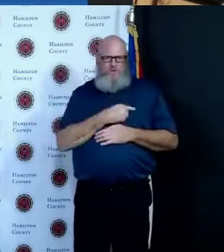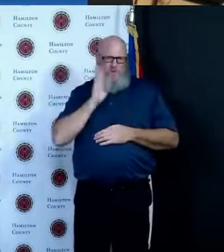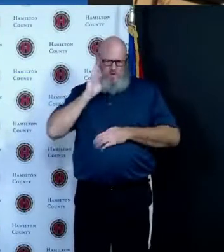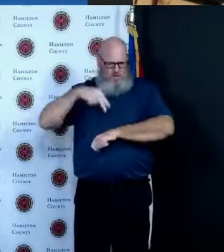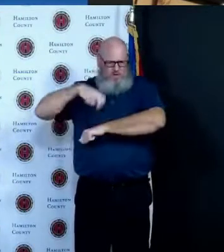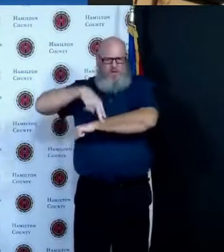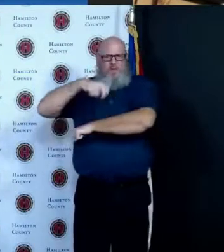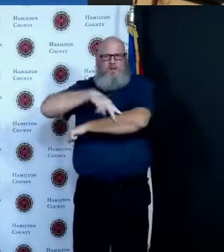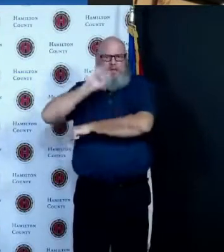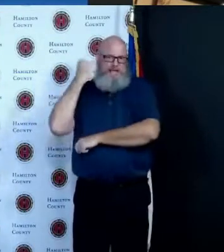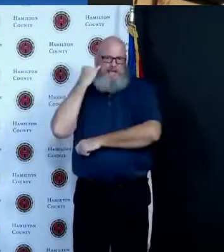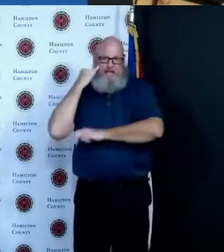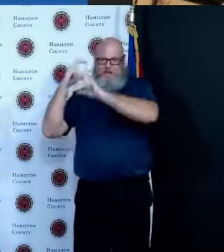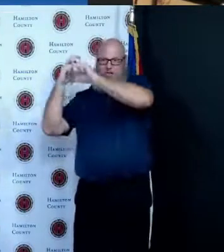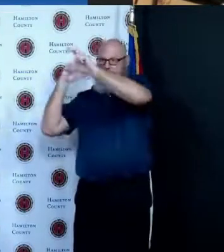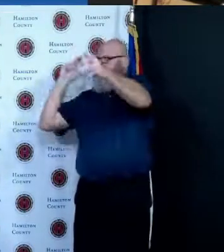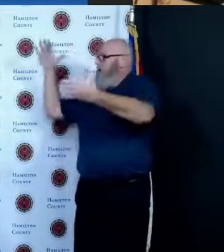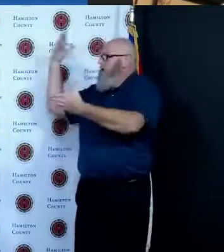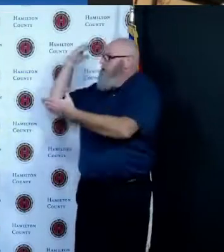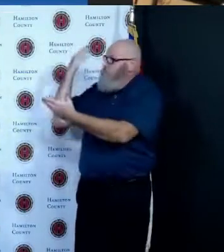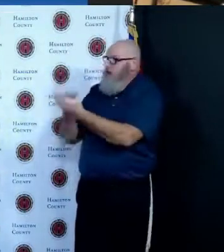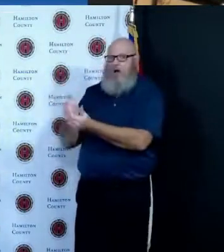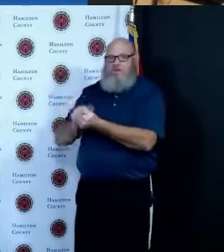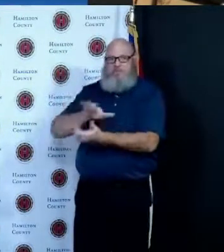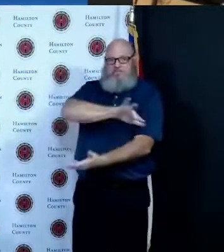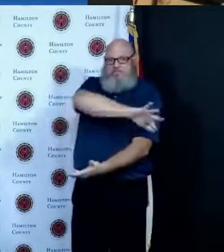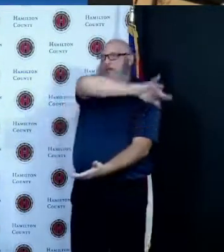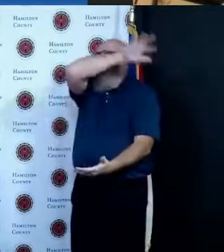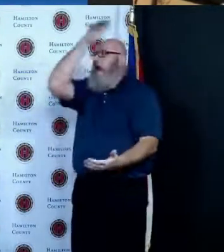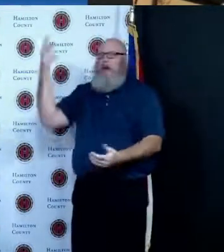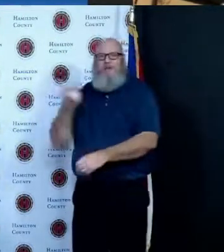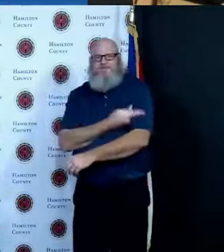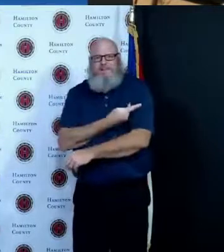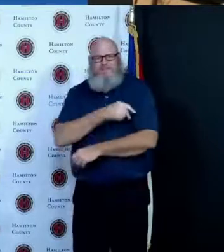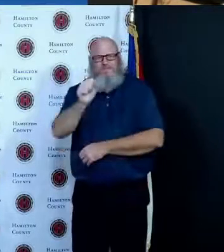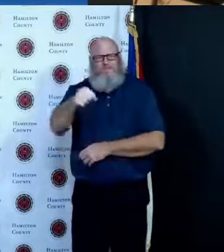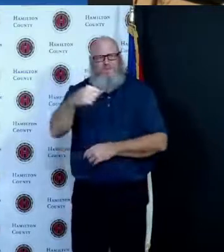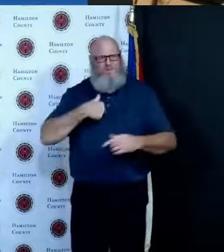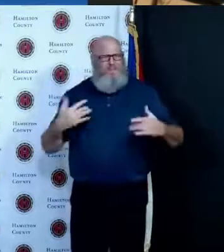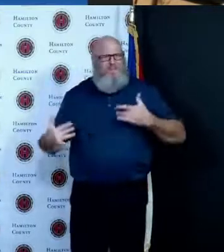that information and then be able to ramp up on behalf of the hospitals though I've heard them say